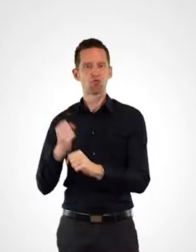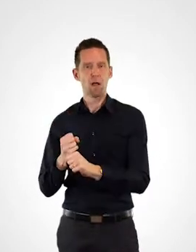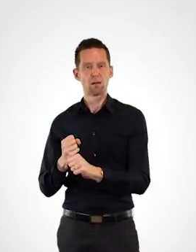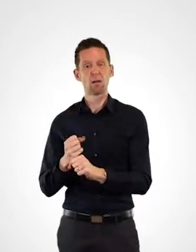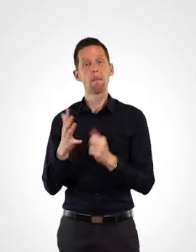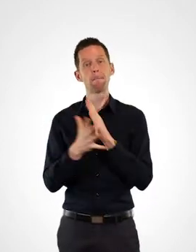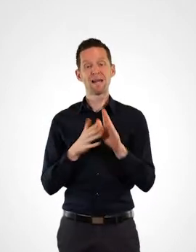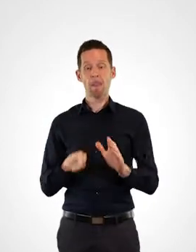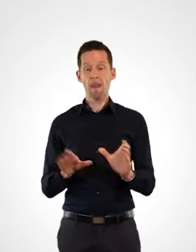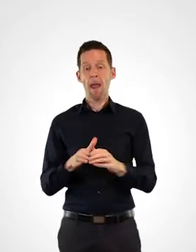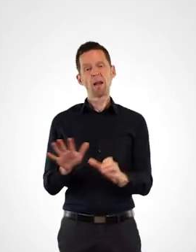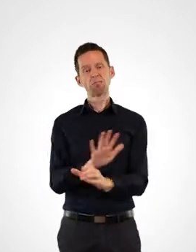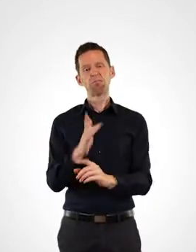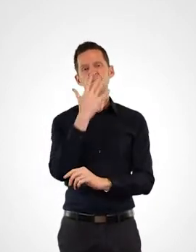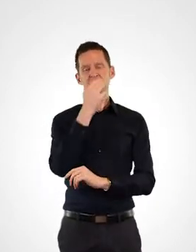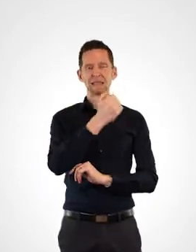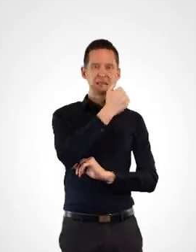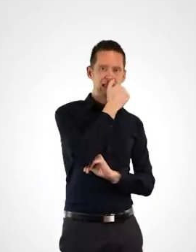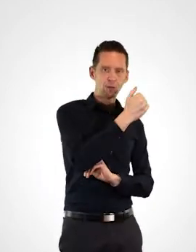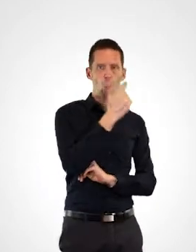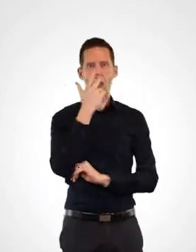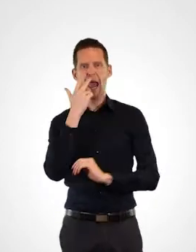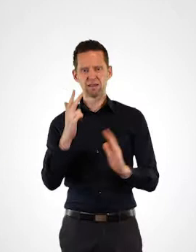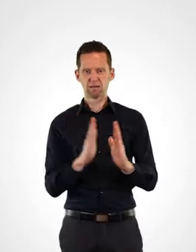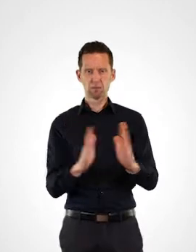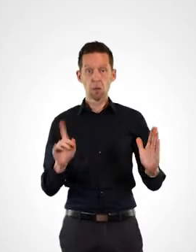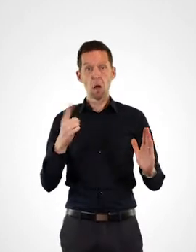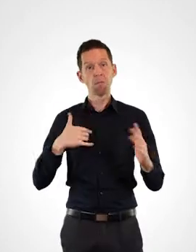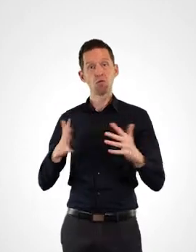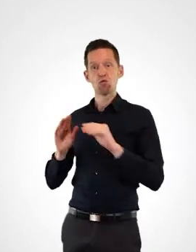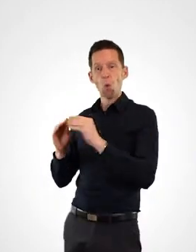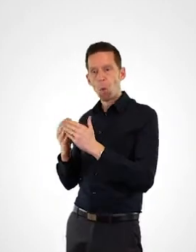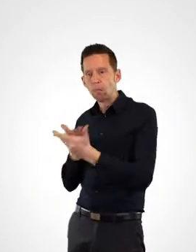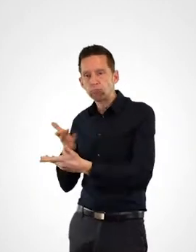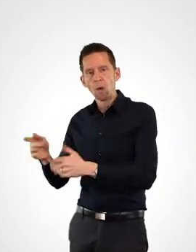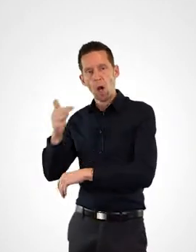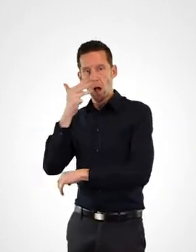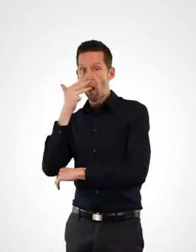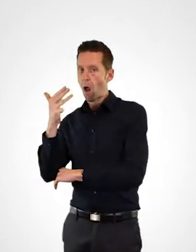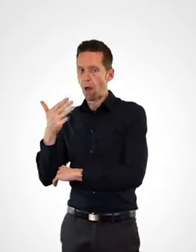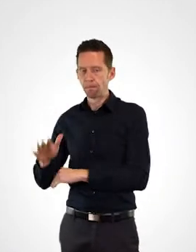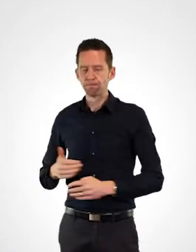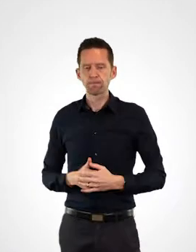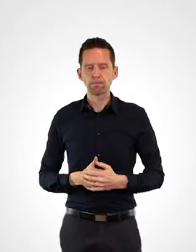so typically children between the ages of 6 and 8, though we've worked with 9-year-olds also.